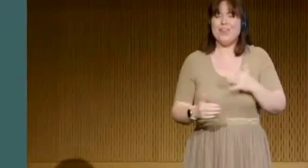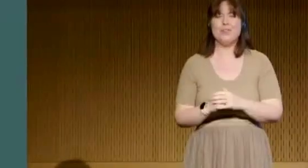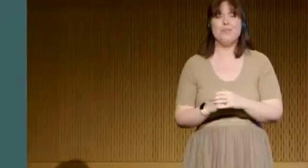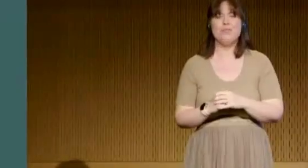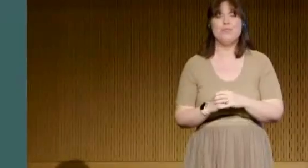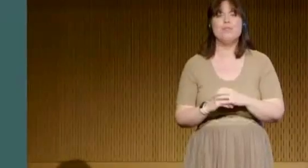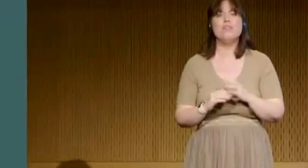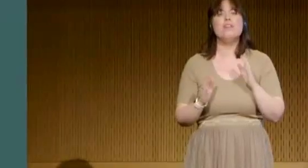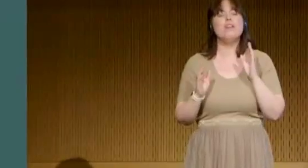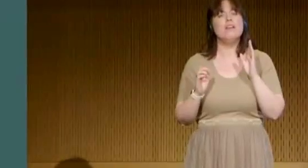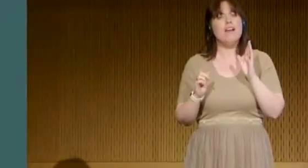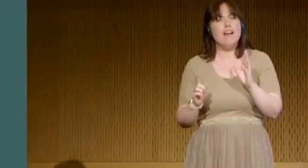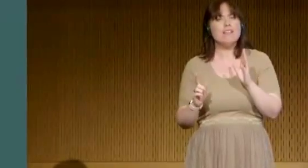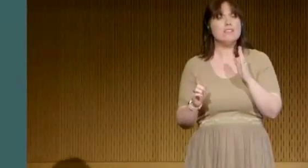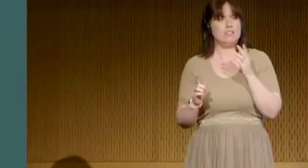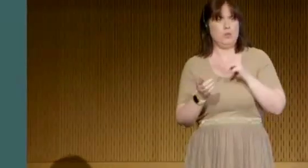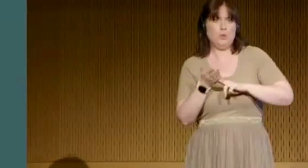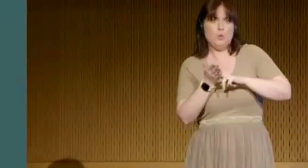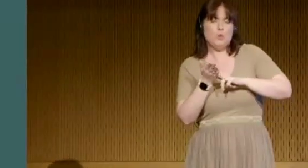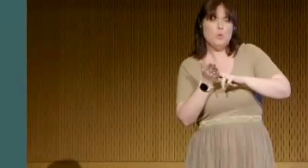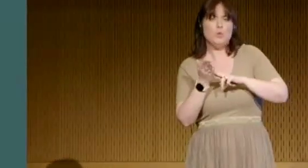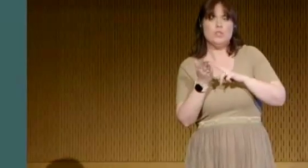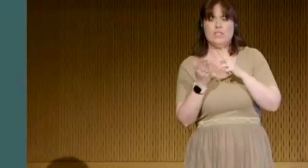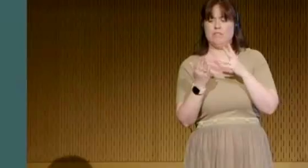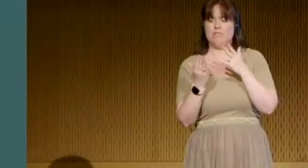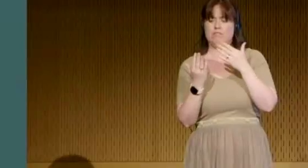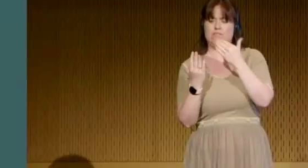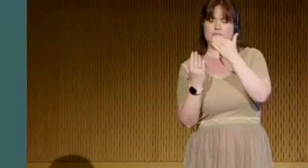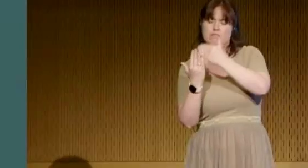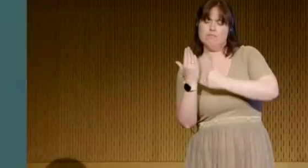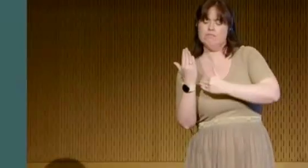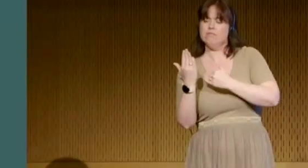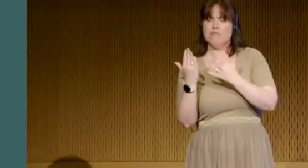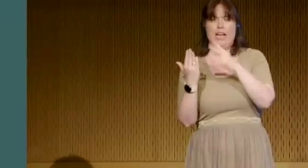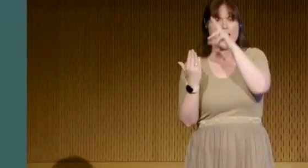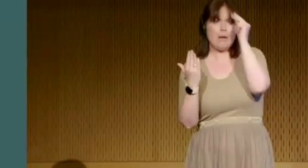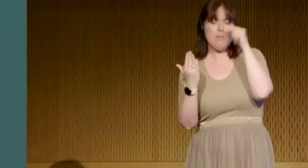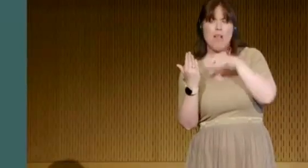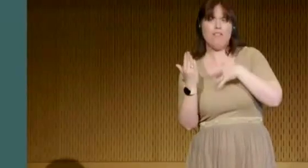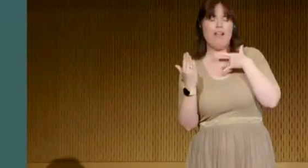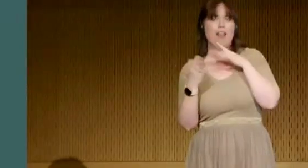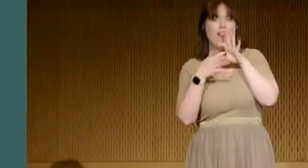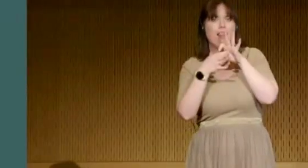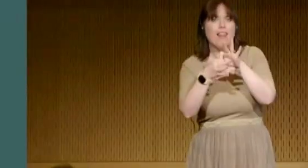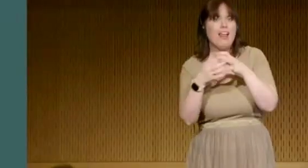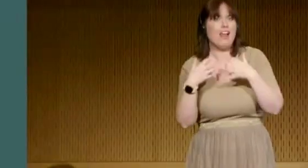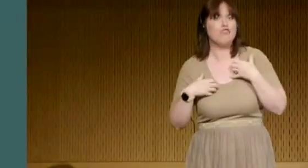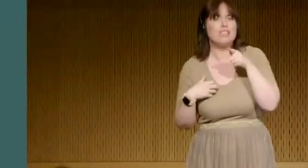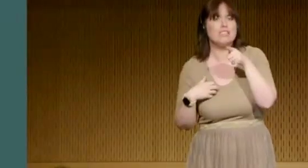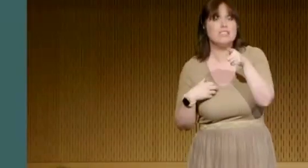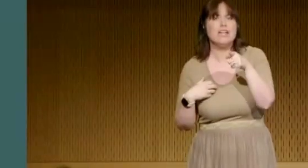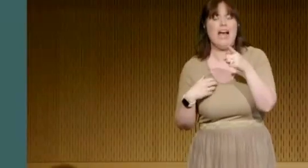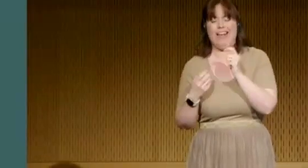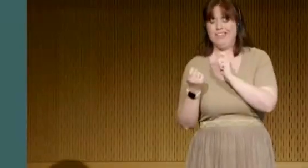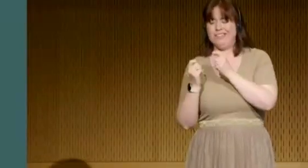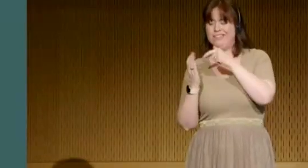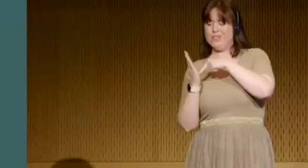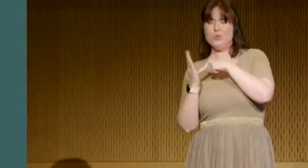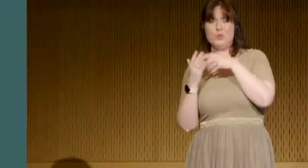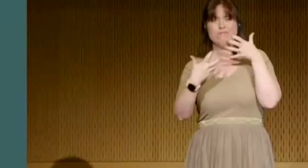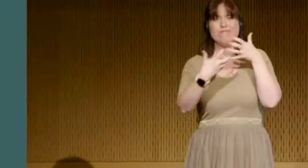and you know by using content that's interesting to them, tailoring the content for me hasn't been